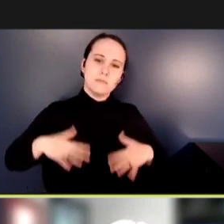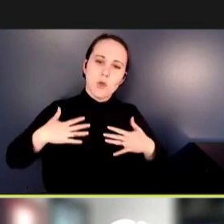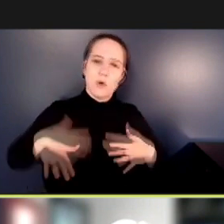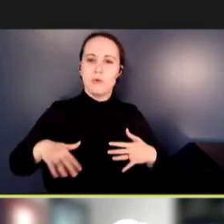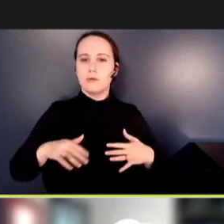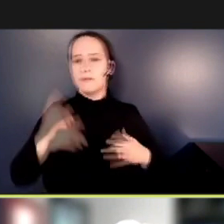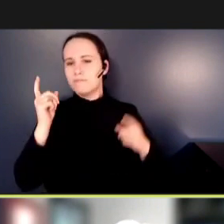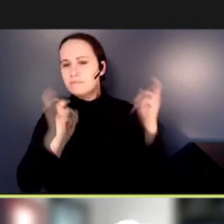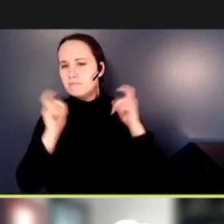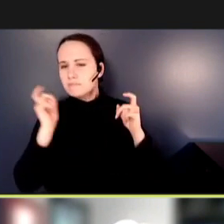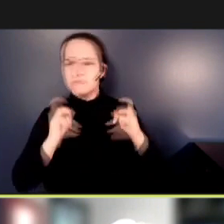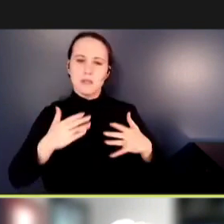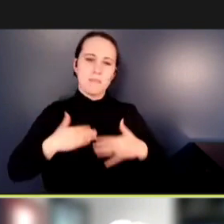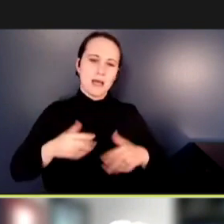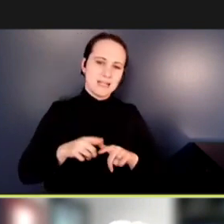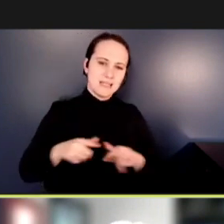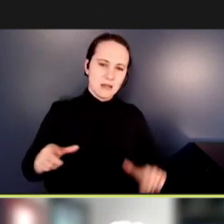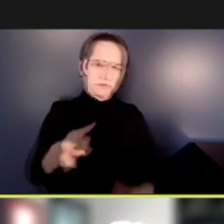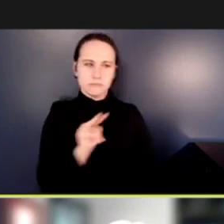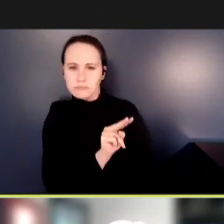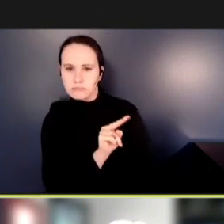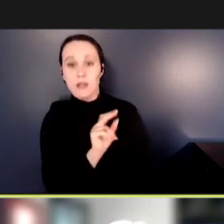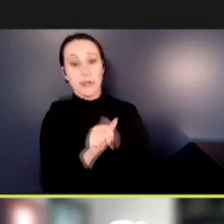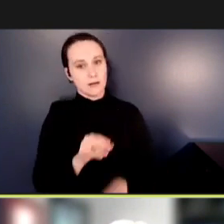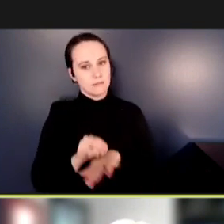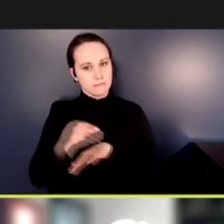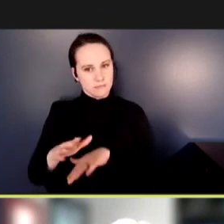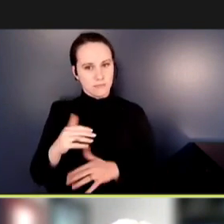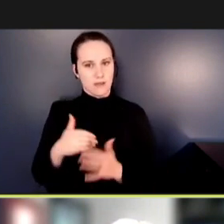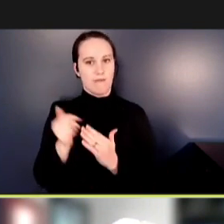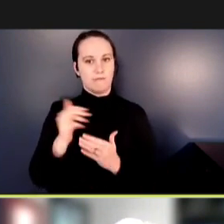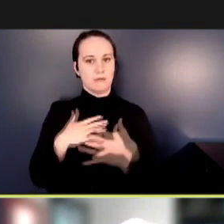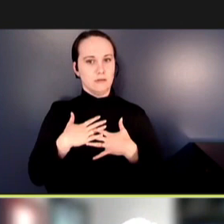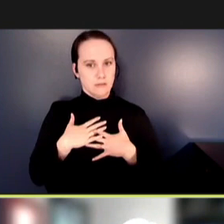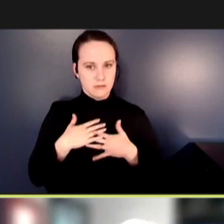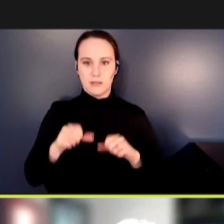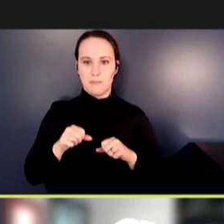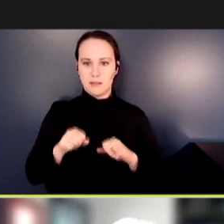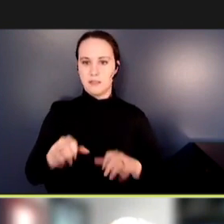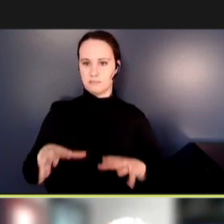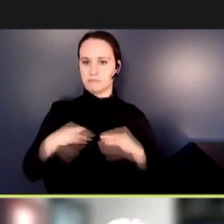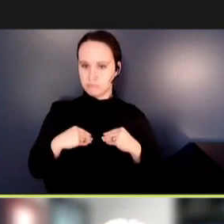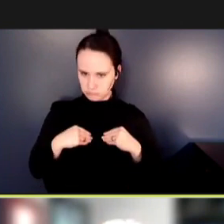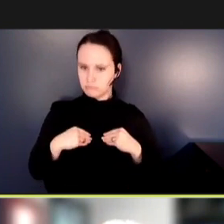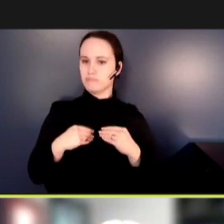which can affect the patient's comfort level and their ability to cooperate. So the PPE,